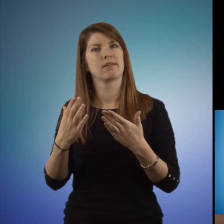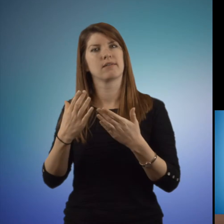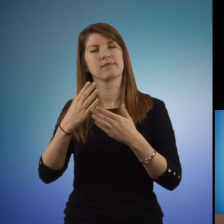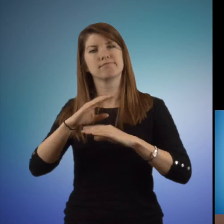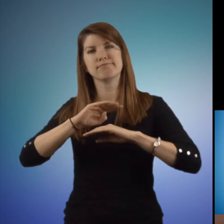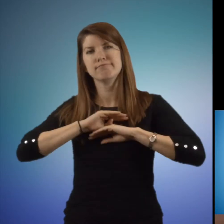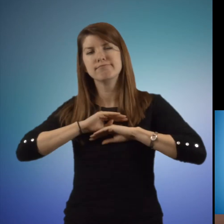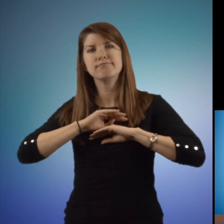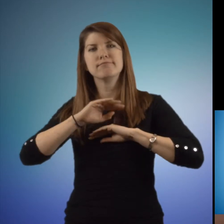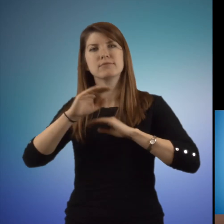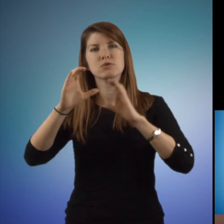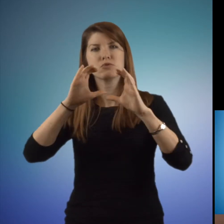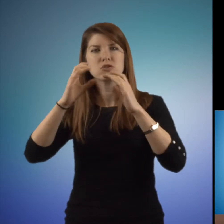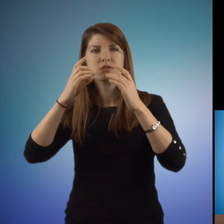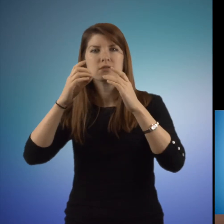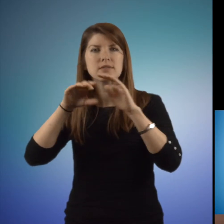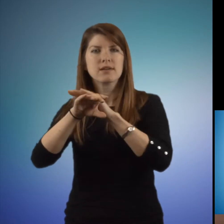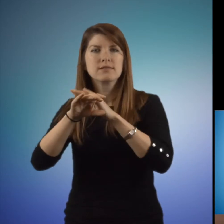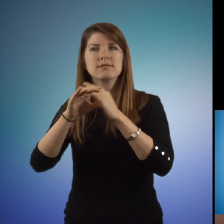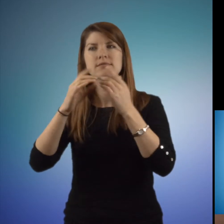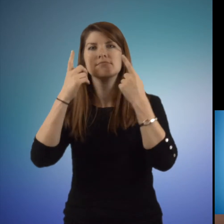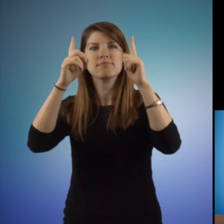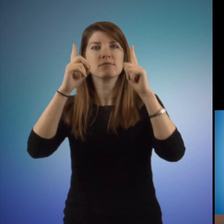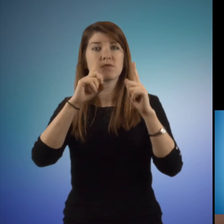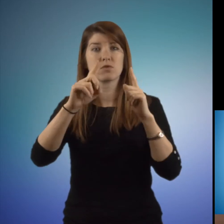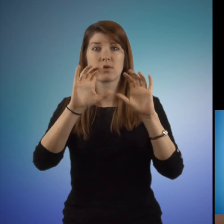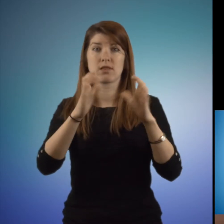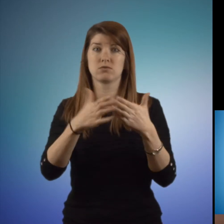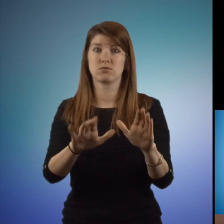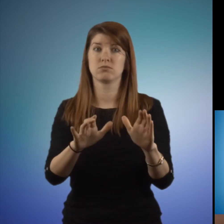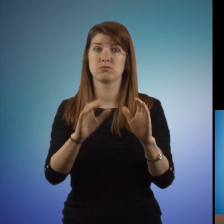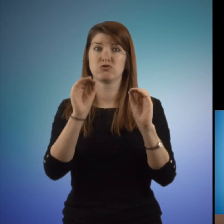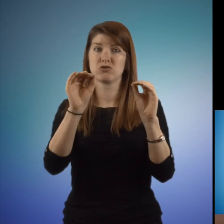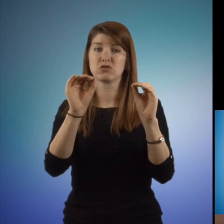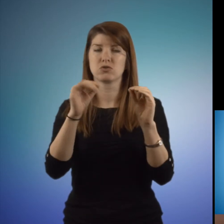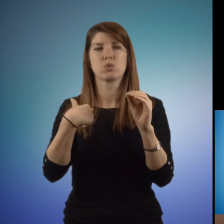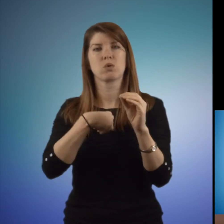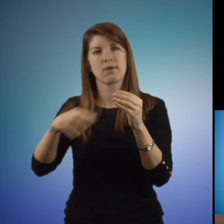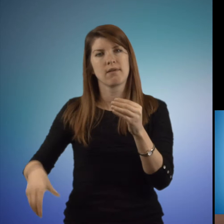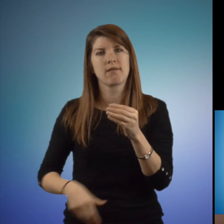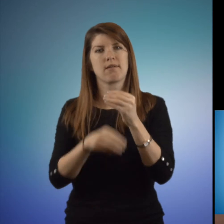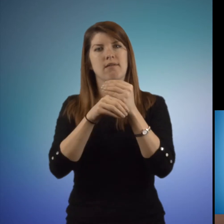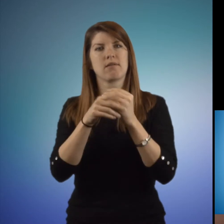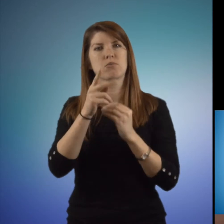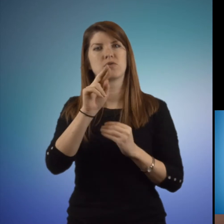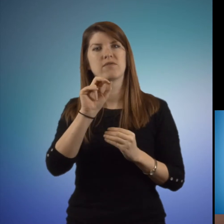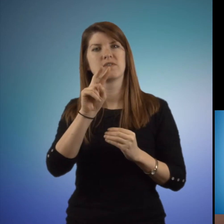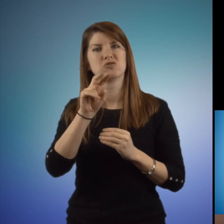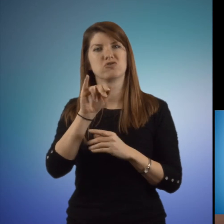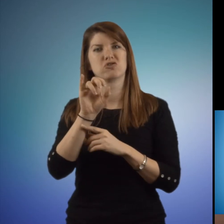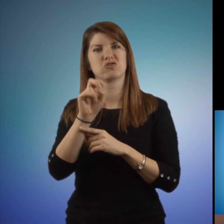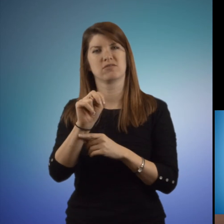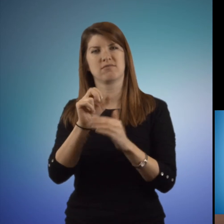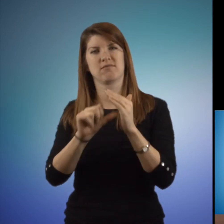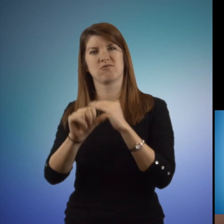and effective communication to the classroom instruction, then we would add that provision under ADA to provide those additional services.